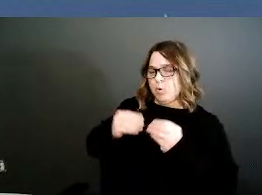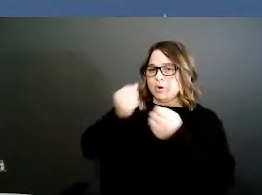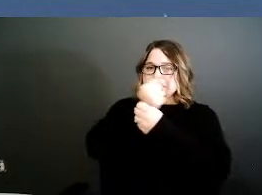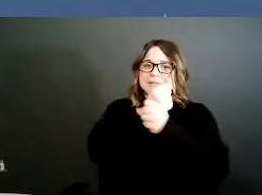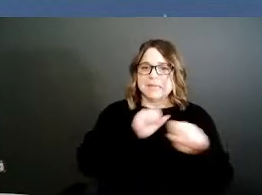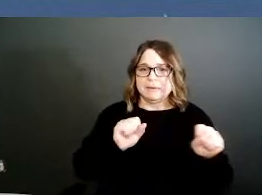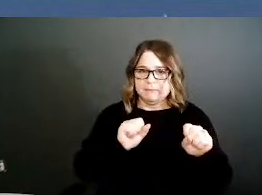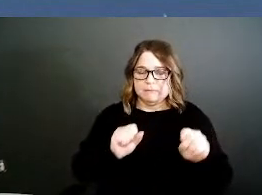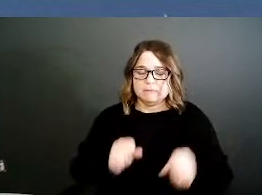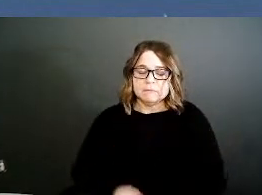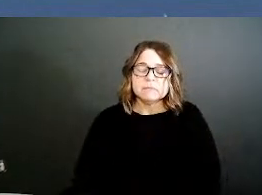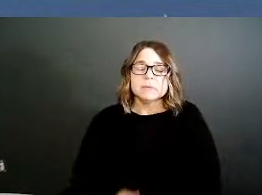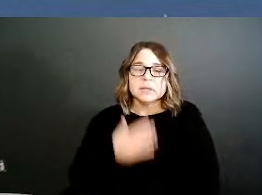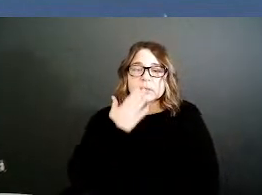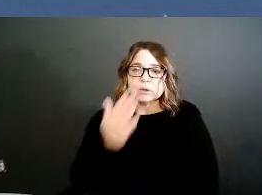≫ COUNCIL PRESIDENT BENDER: THANK YOU.